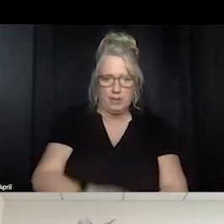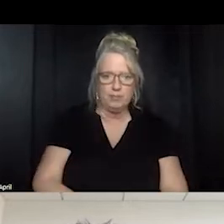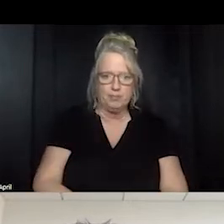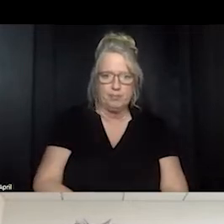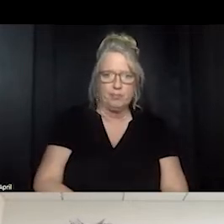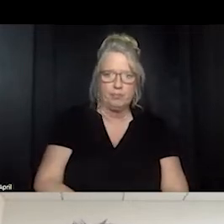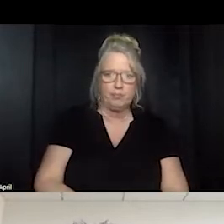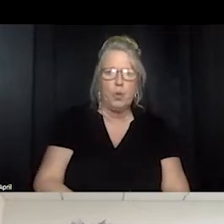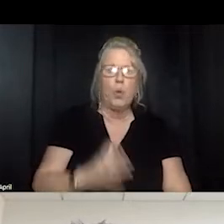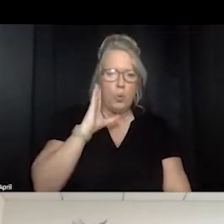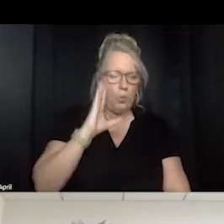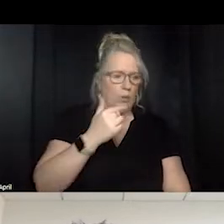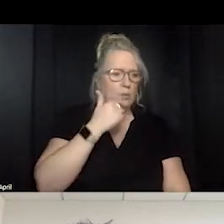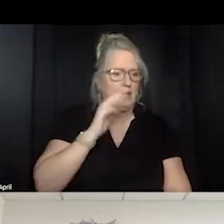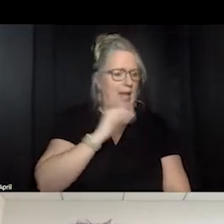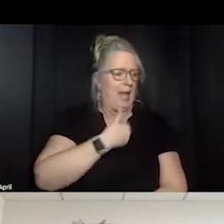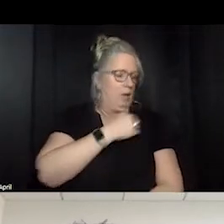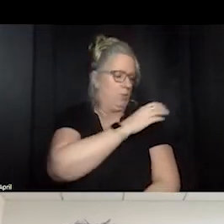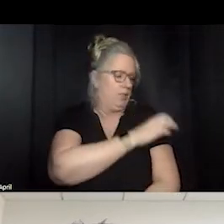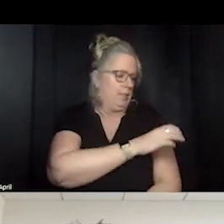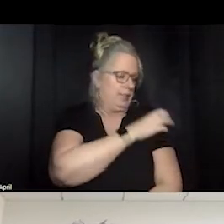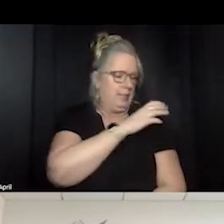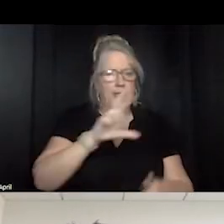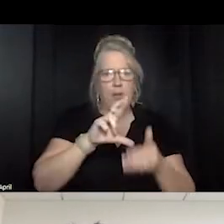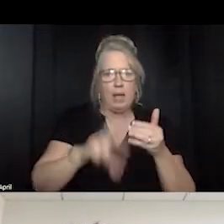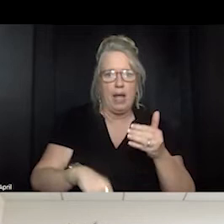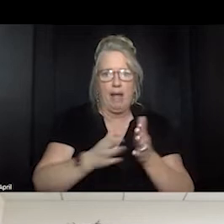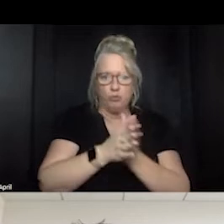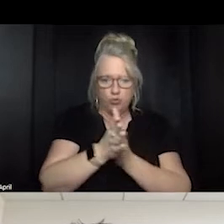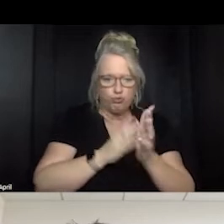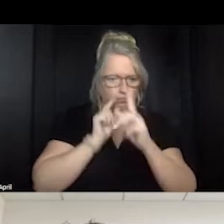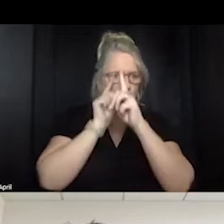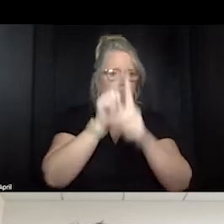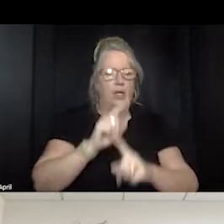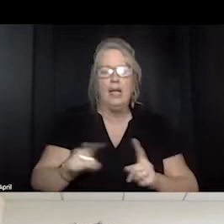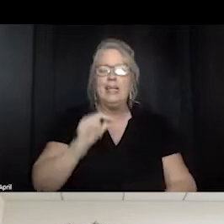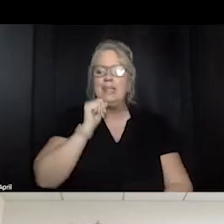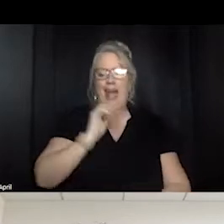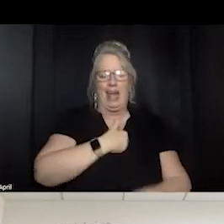ARE GOING TO SAY OUR CLINICAL OUTCOMES HAVE TO DRIVE WHAT WE DO. NOT OUR BUSINESS ARRANGEMENTS,